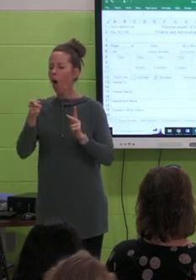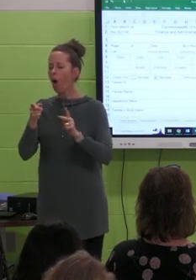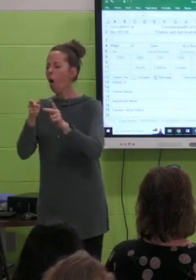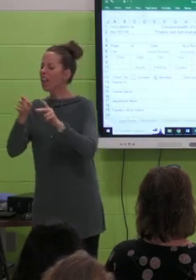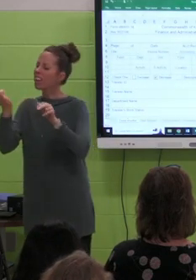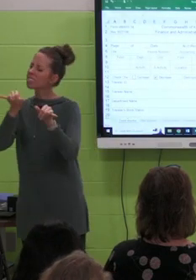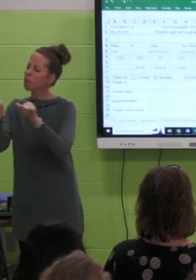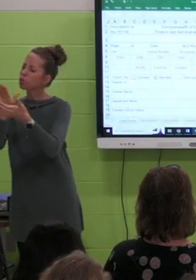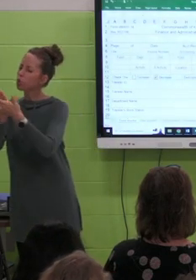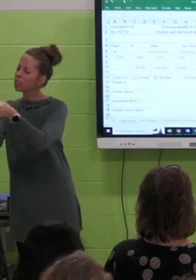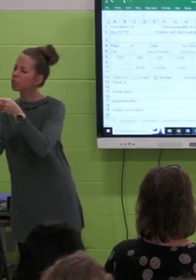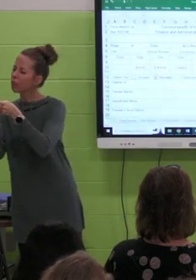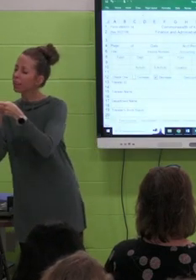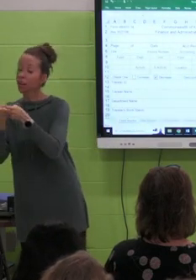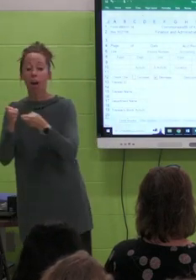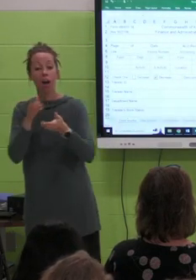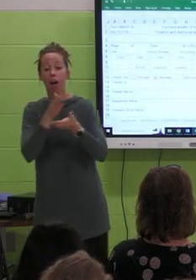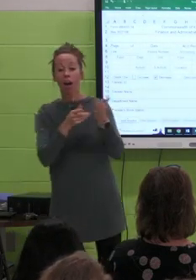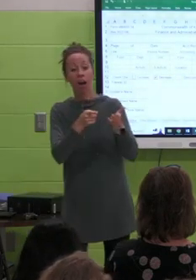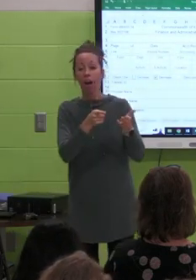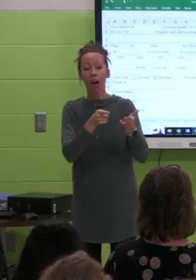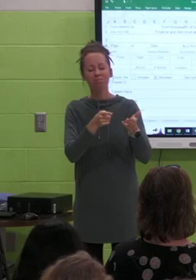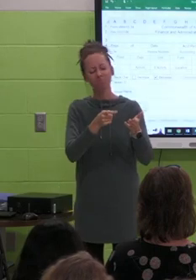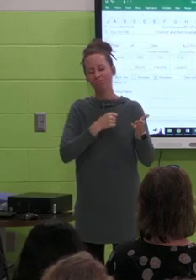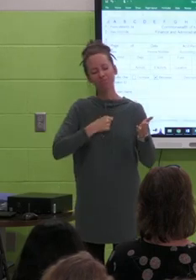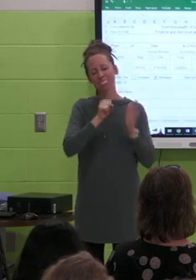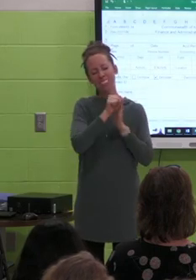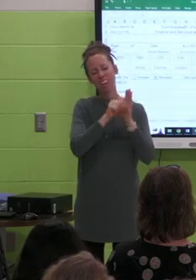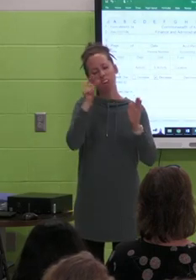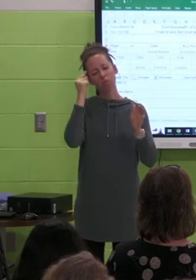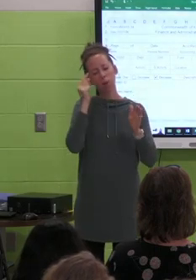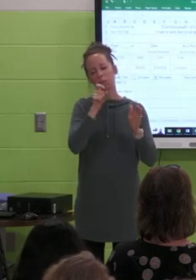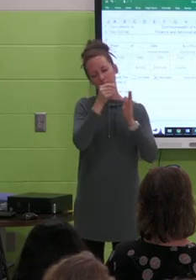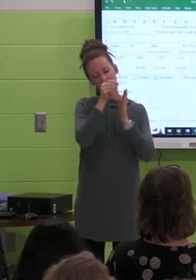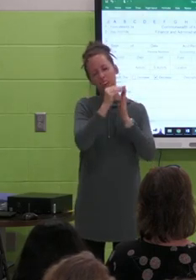going to say to you sorry your state government you have to you know you have to fill out for A,